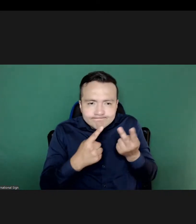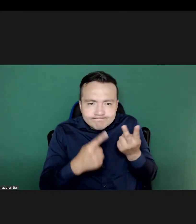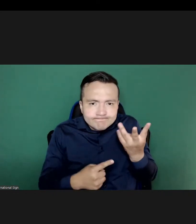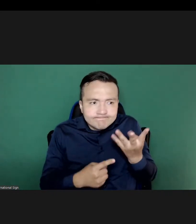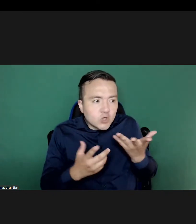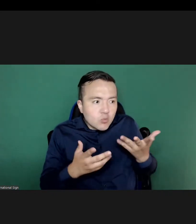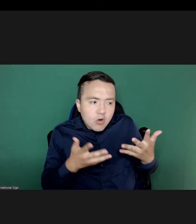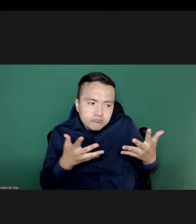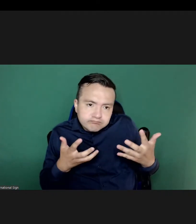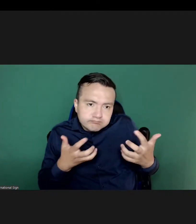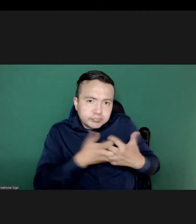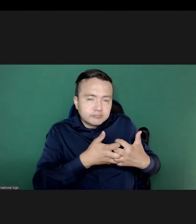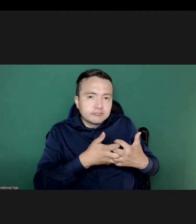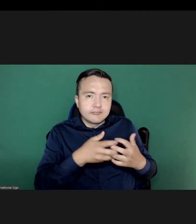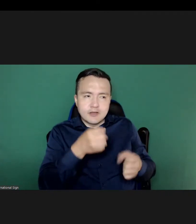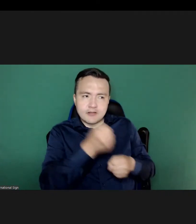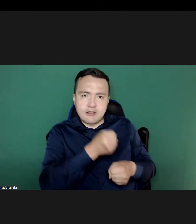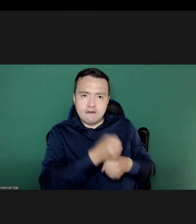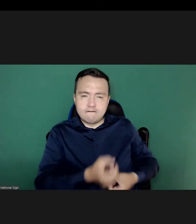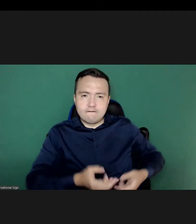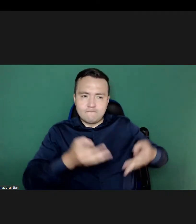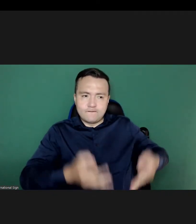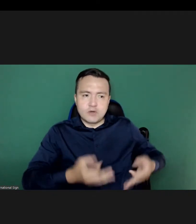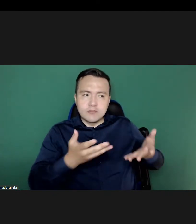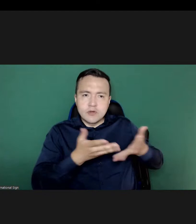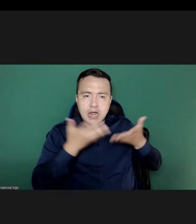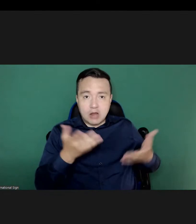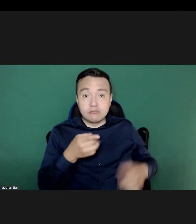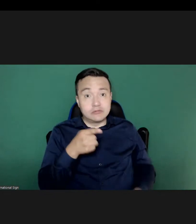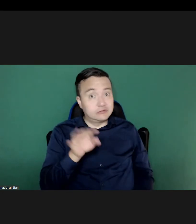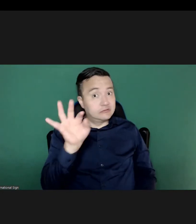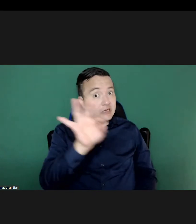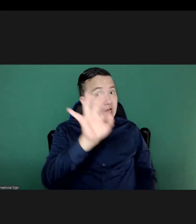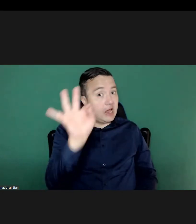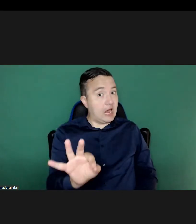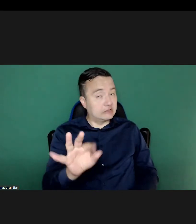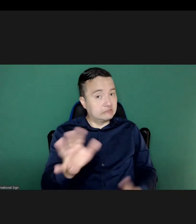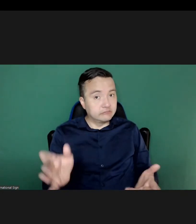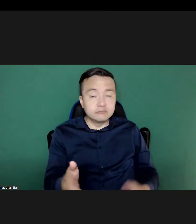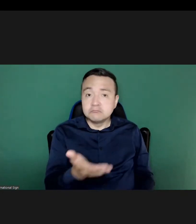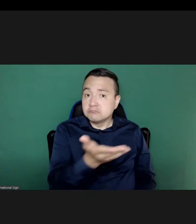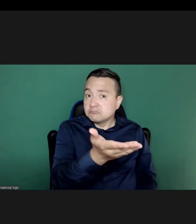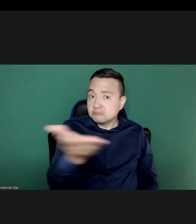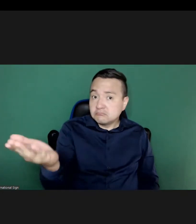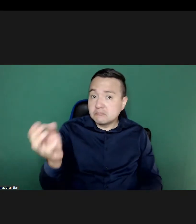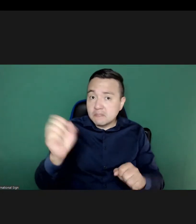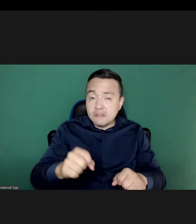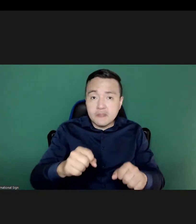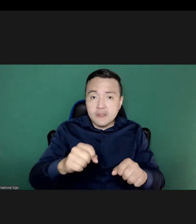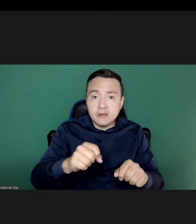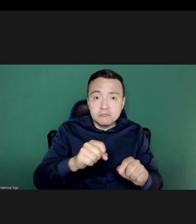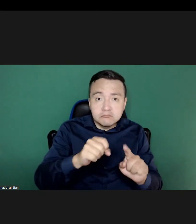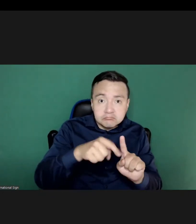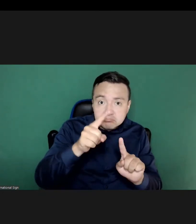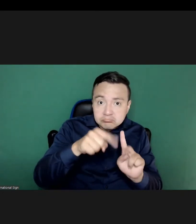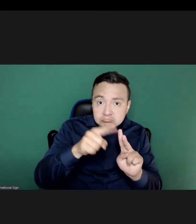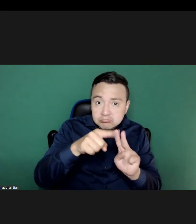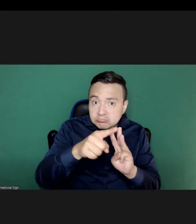from each of the panelists on this point. And let's start with Dr. Regalia from the IDB.